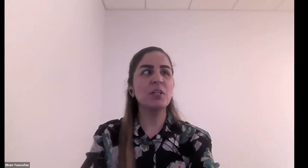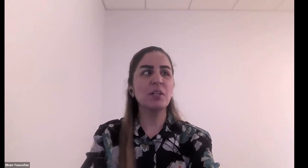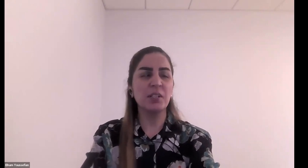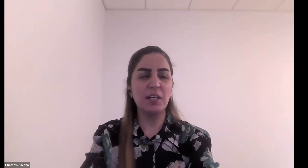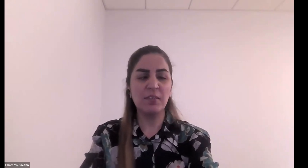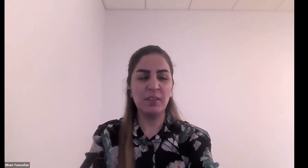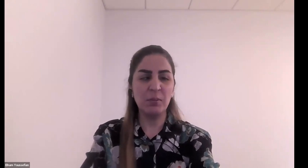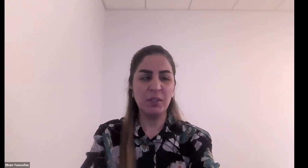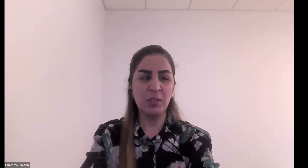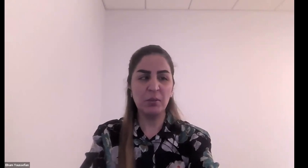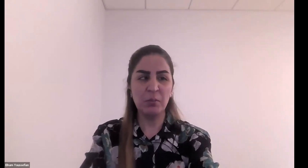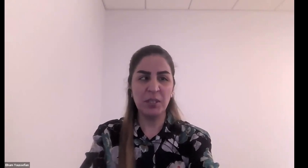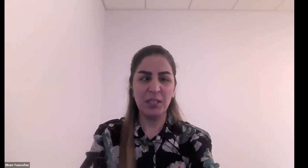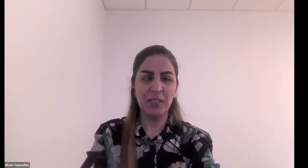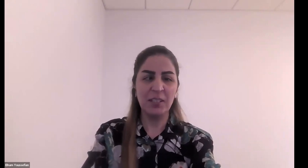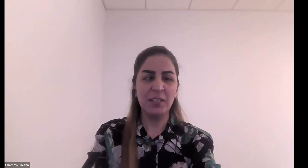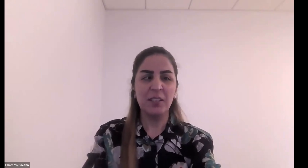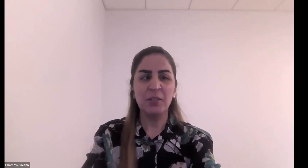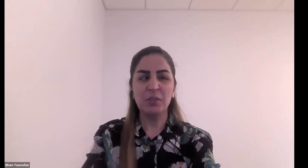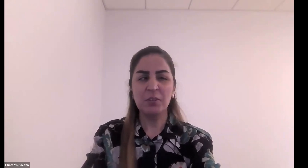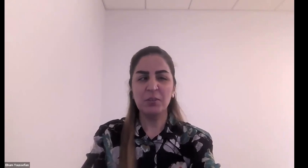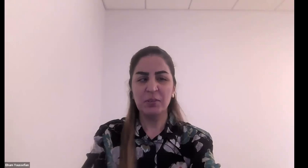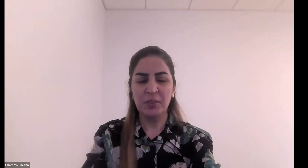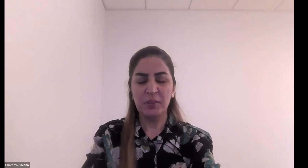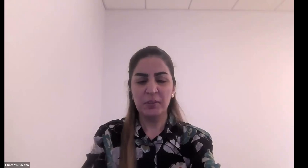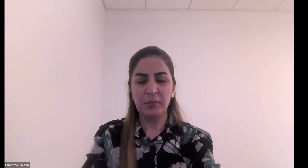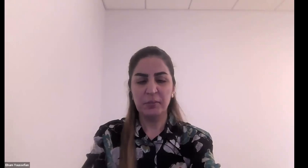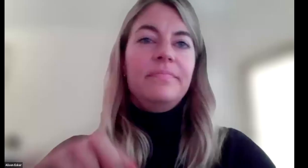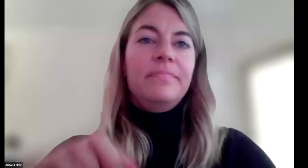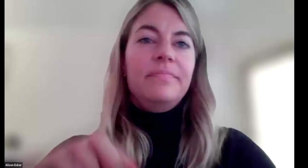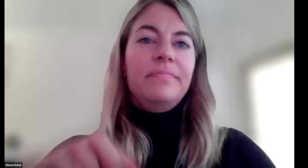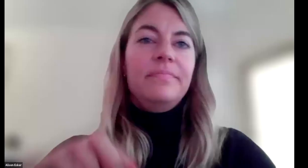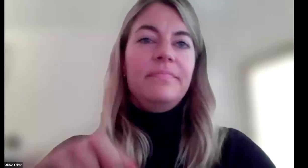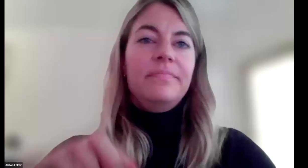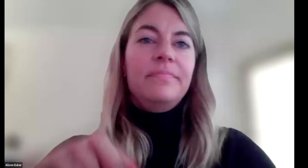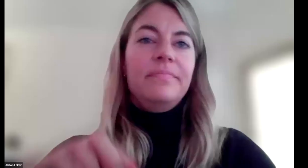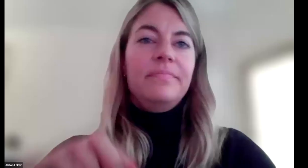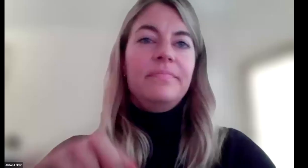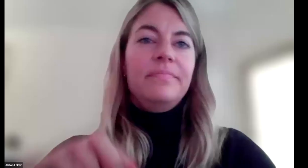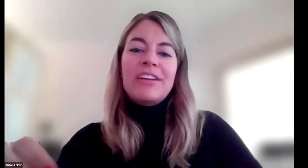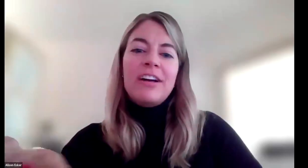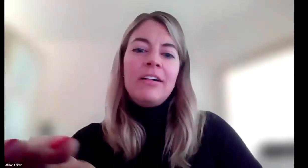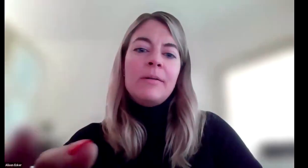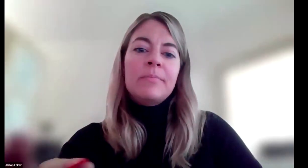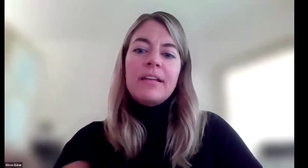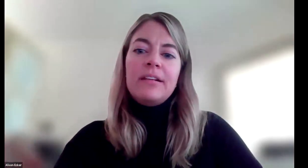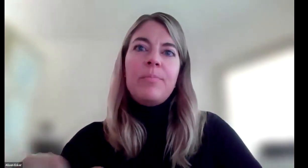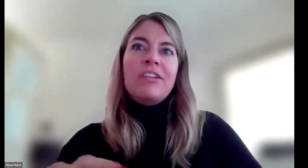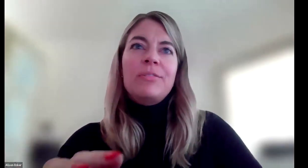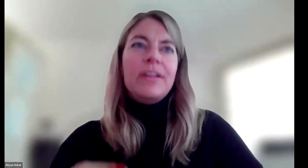are our next steps in your opinion? Over to you. Thank you for having me here, Elham.